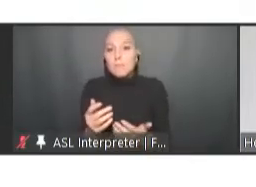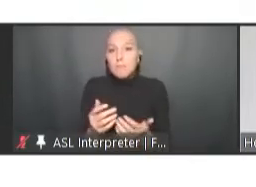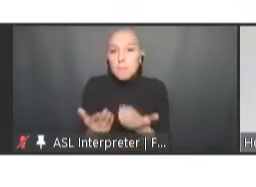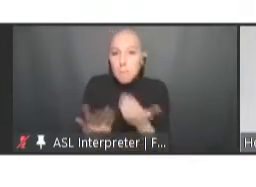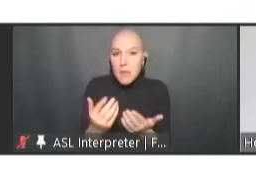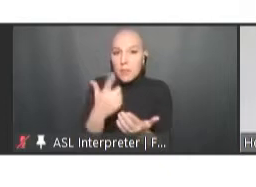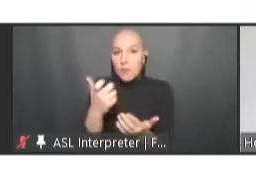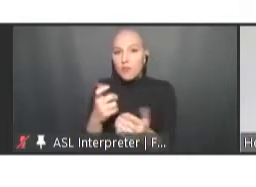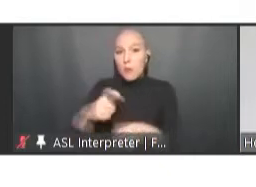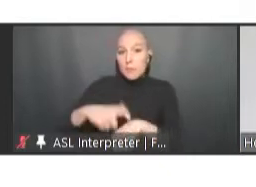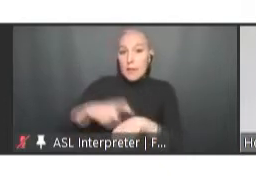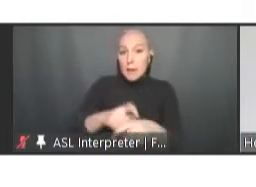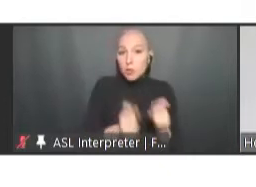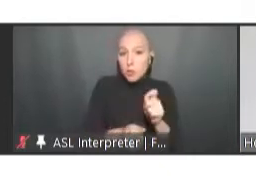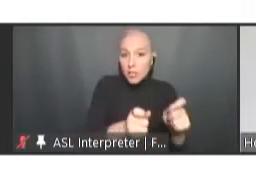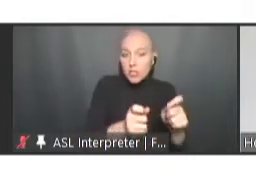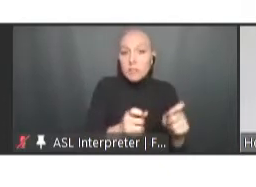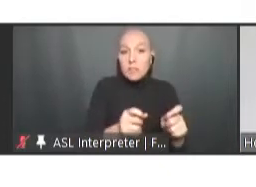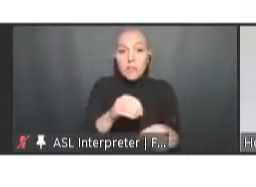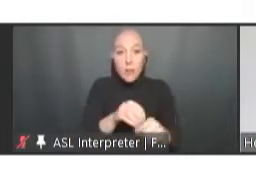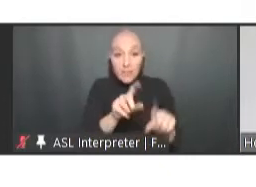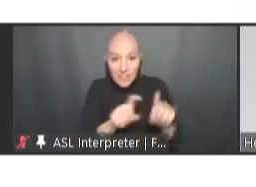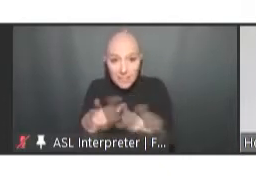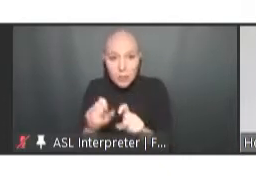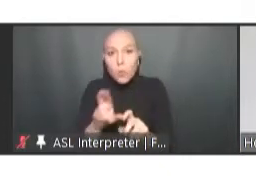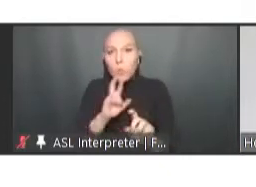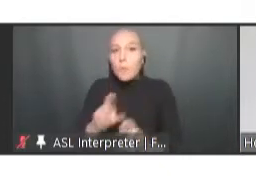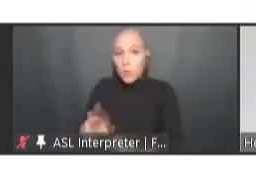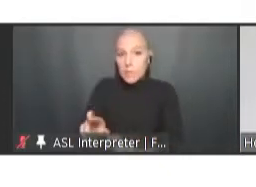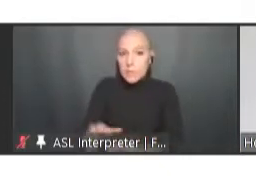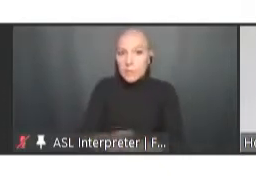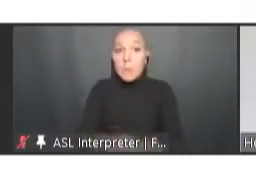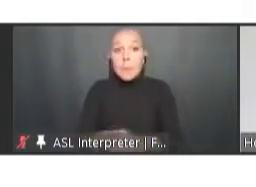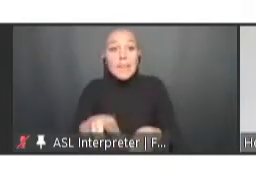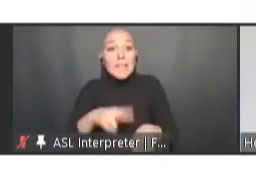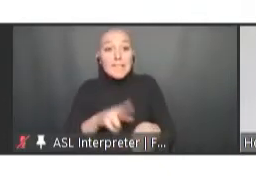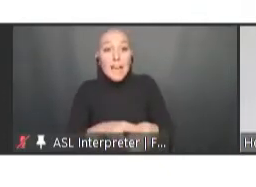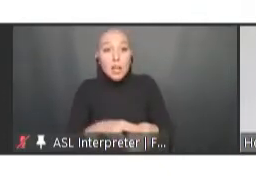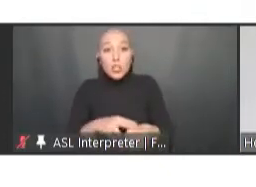National variant as prevalence estimates were used but prevalence differed by jurisdiction